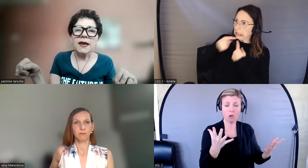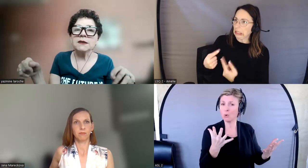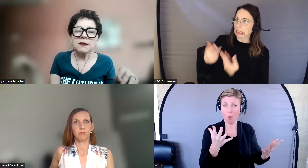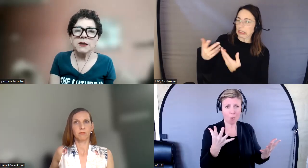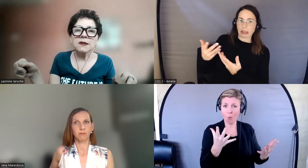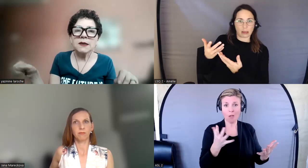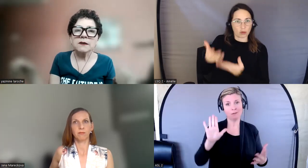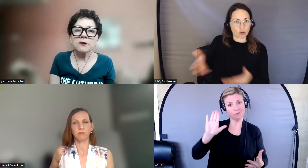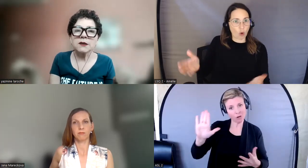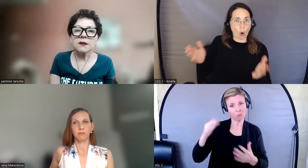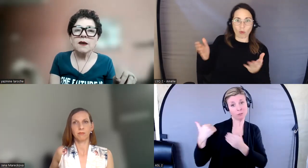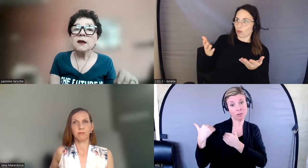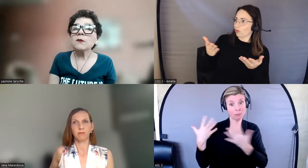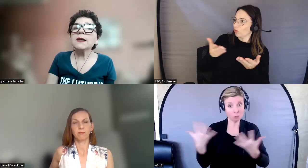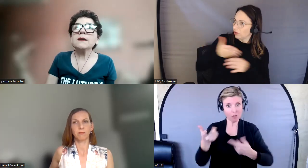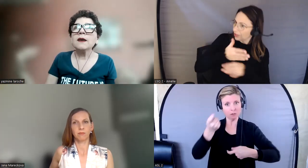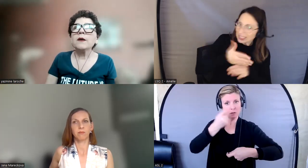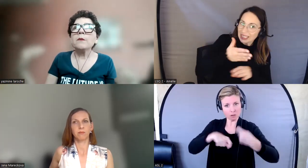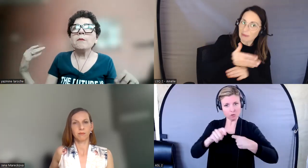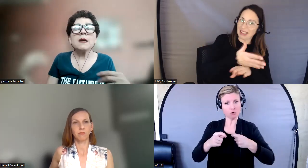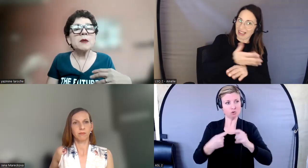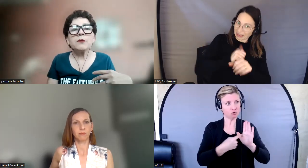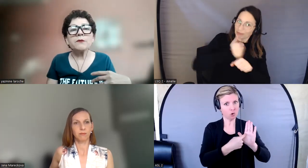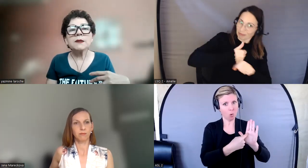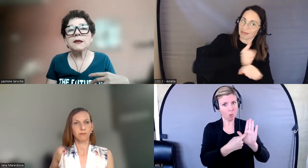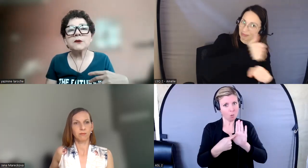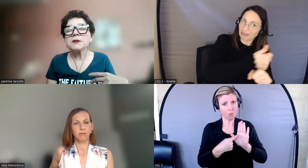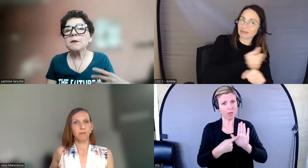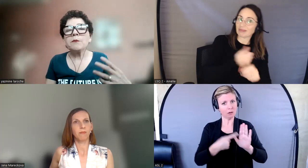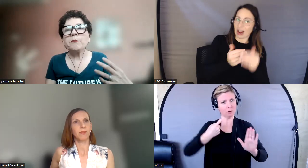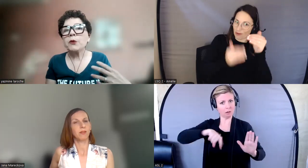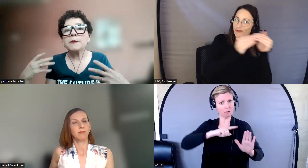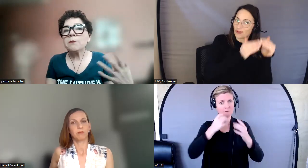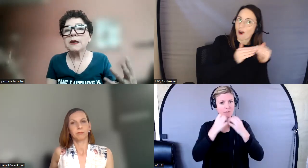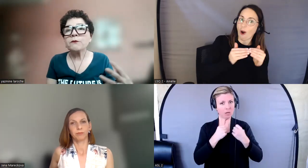and disability inclusion that will then make people feel that there is a perhaps a benefit